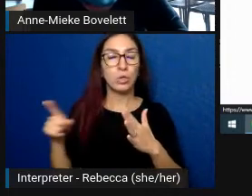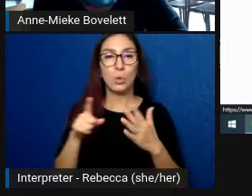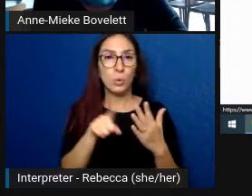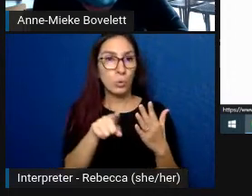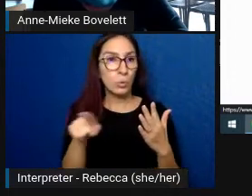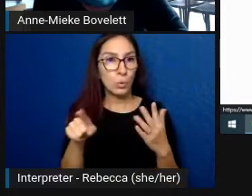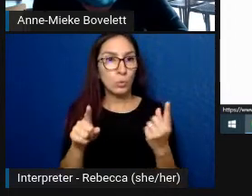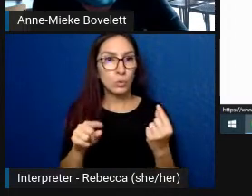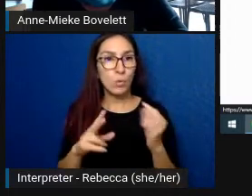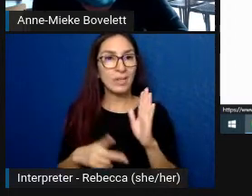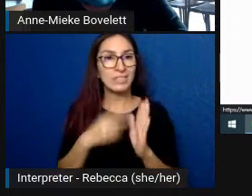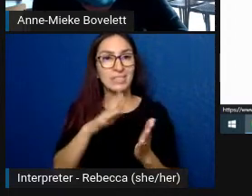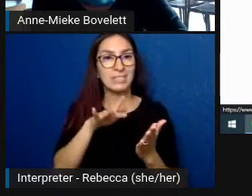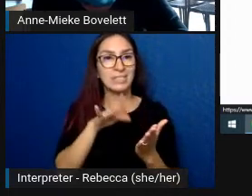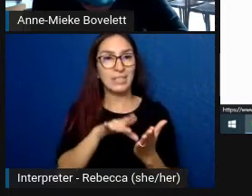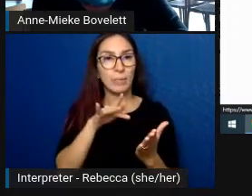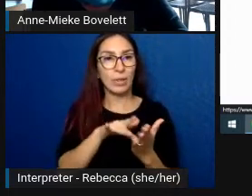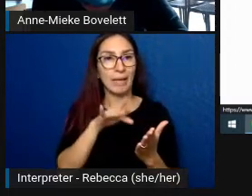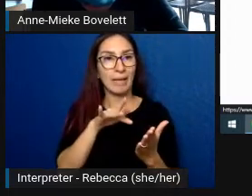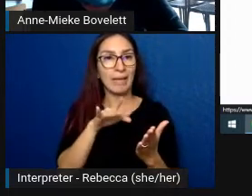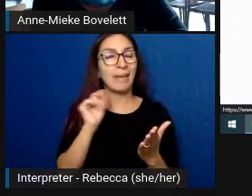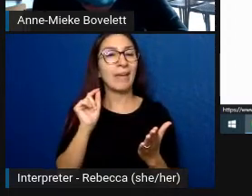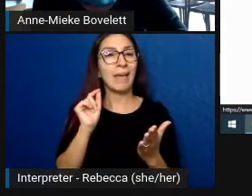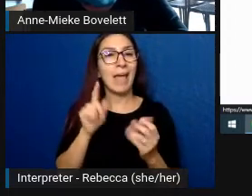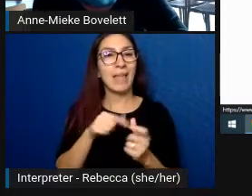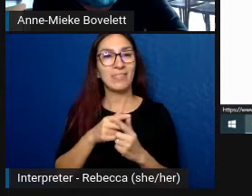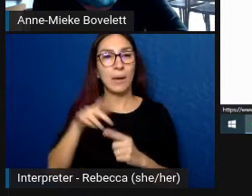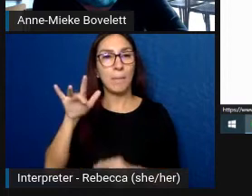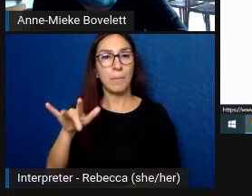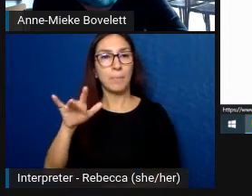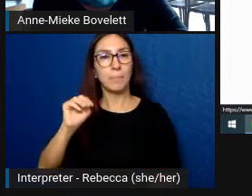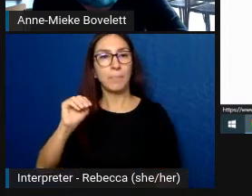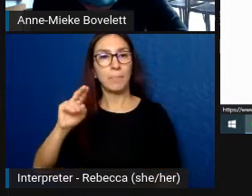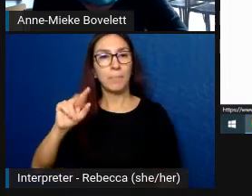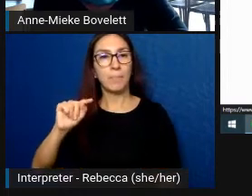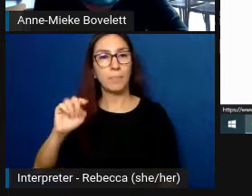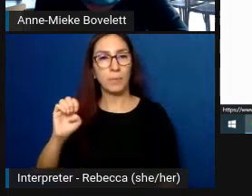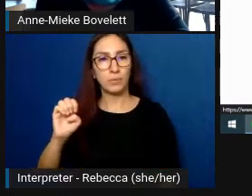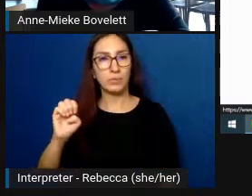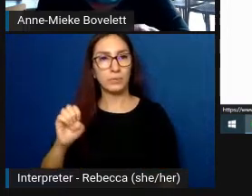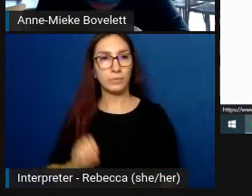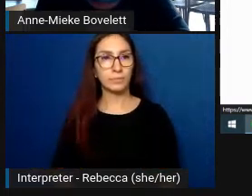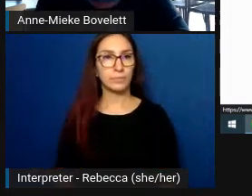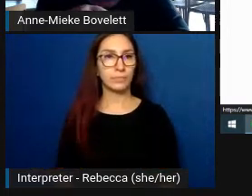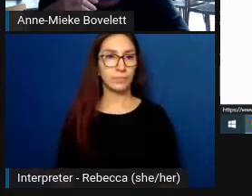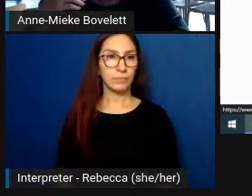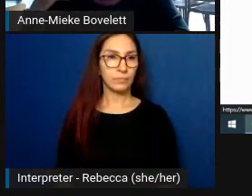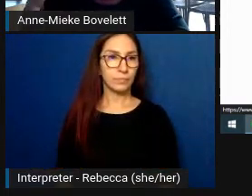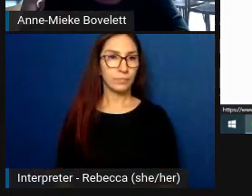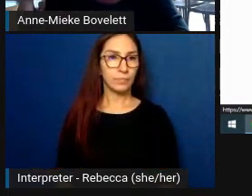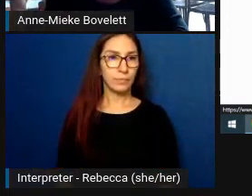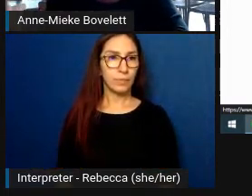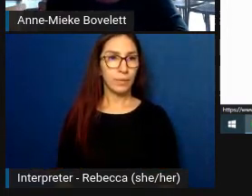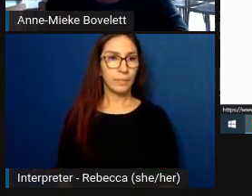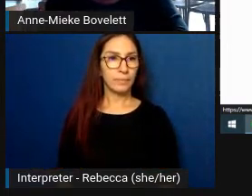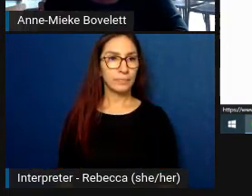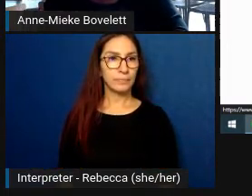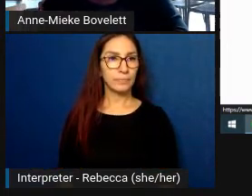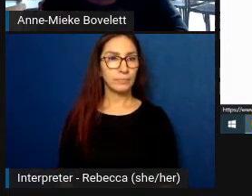and click on mute. Is this in the Facebook website or is it